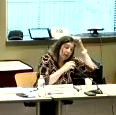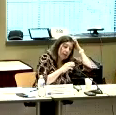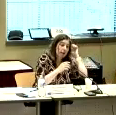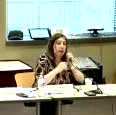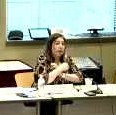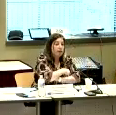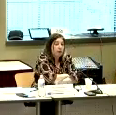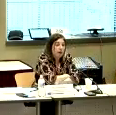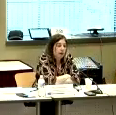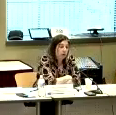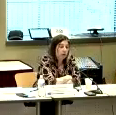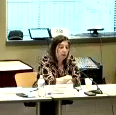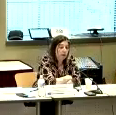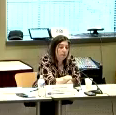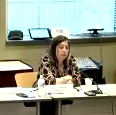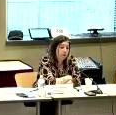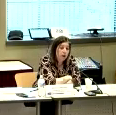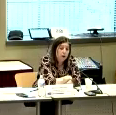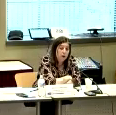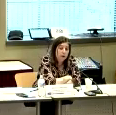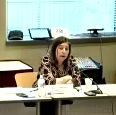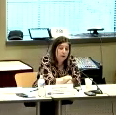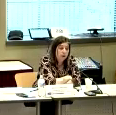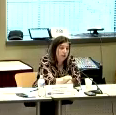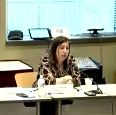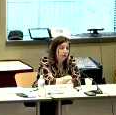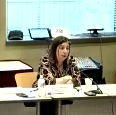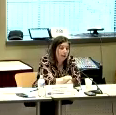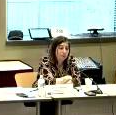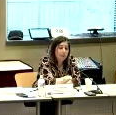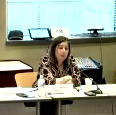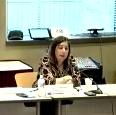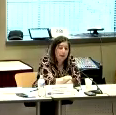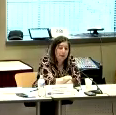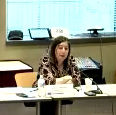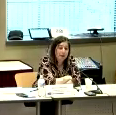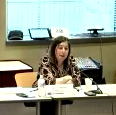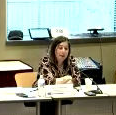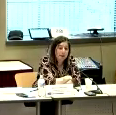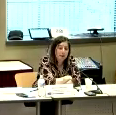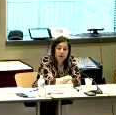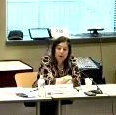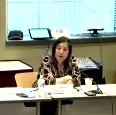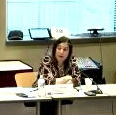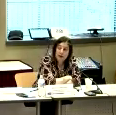I really, you know, echo the sorrow about losing her. When David and I were trying to stand